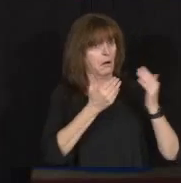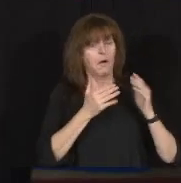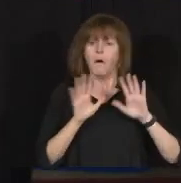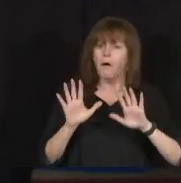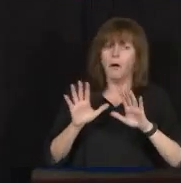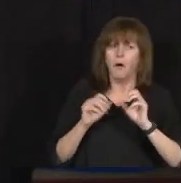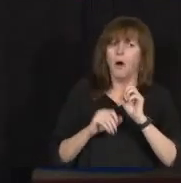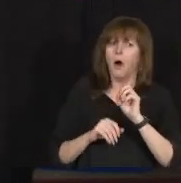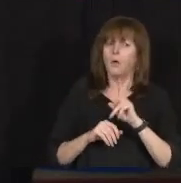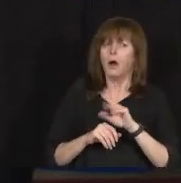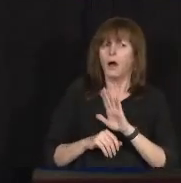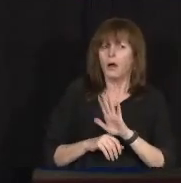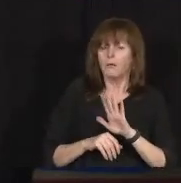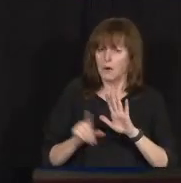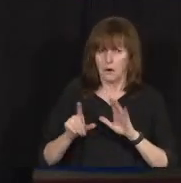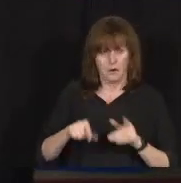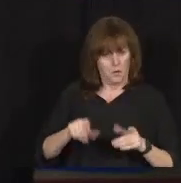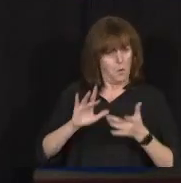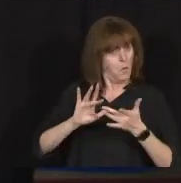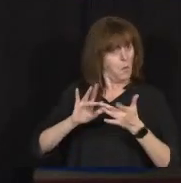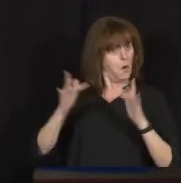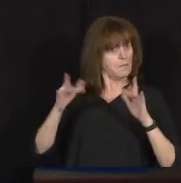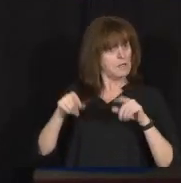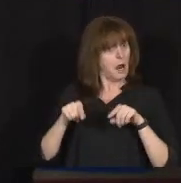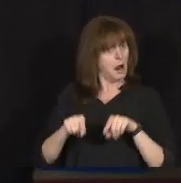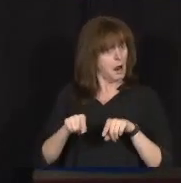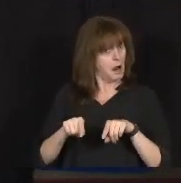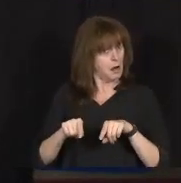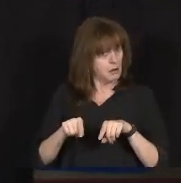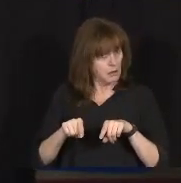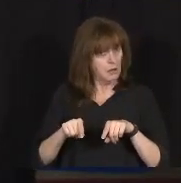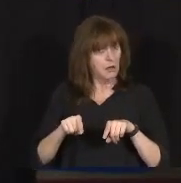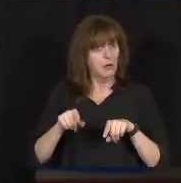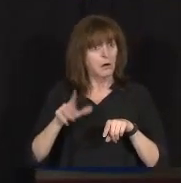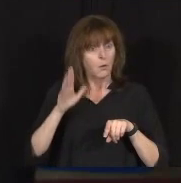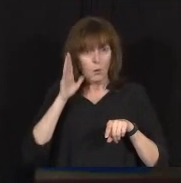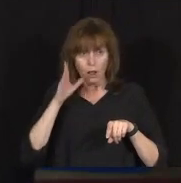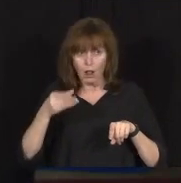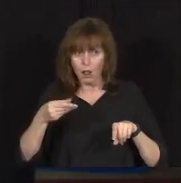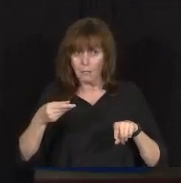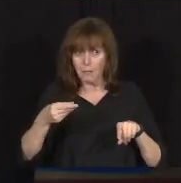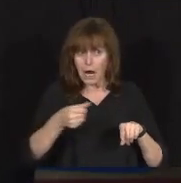will they be pay f or them? We know that there is